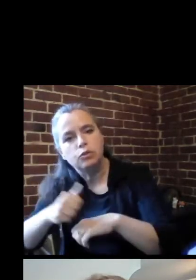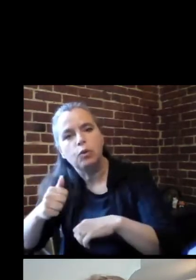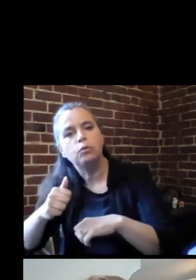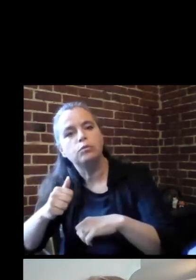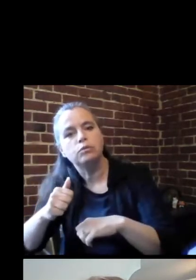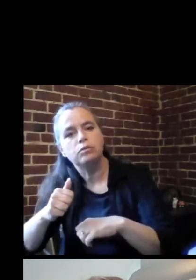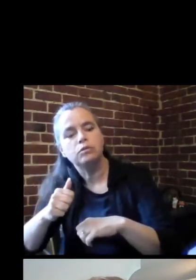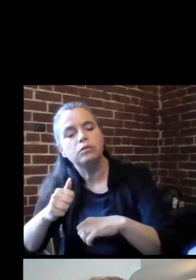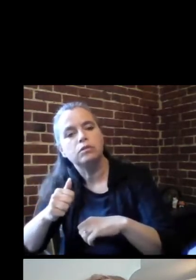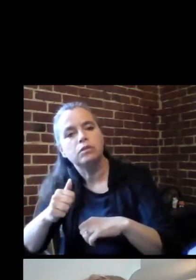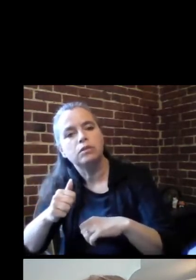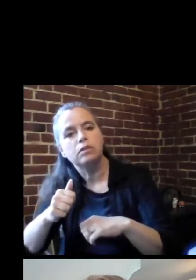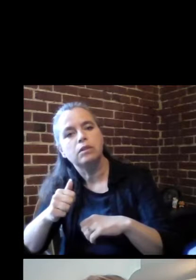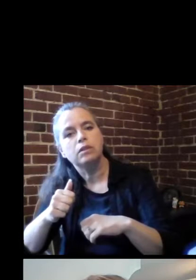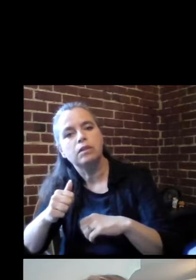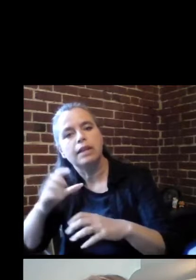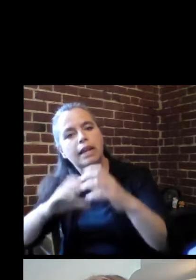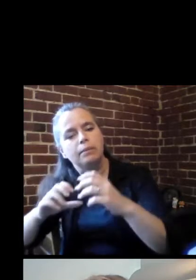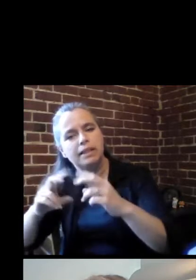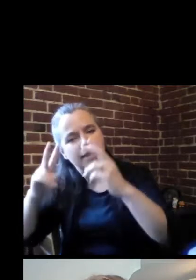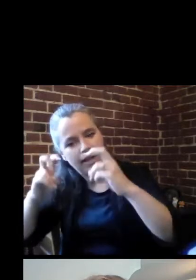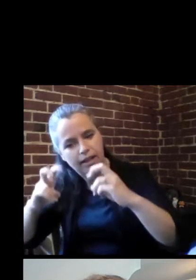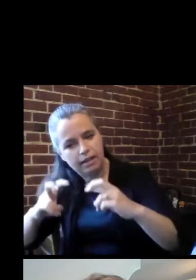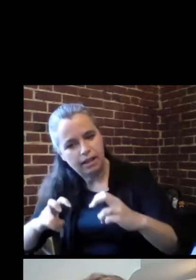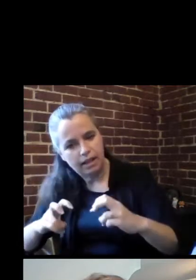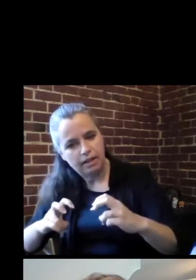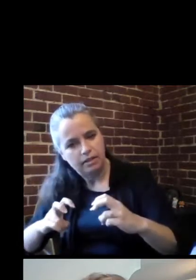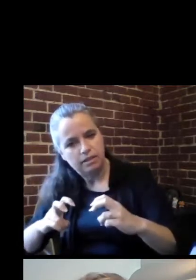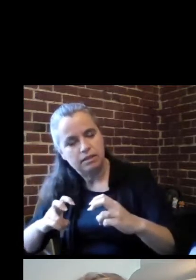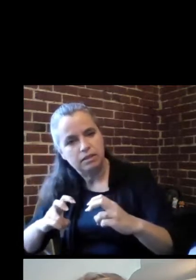We can use that to chemically analyze the composition of the food residues.